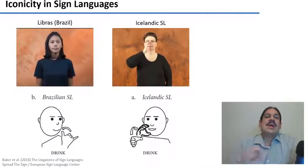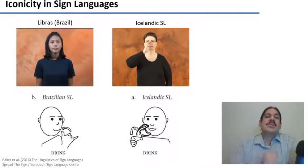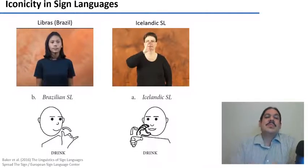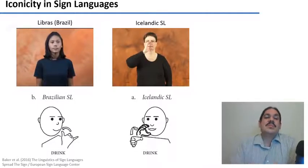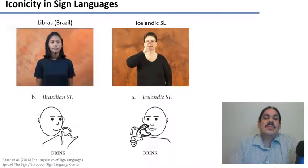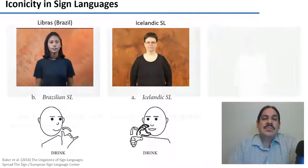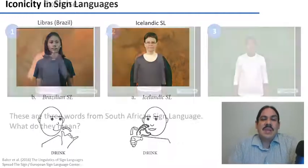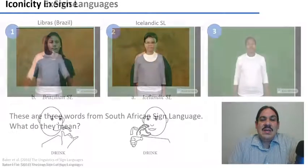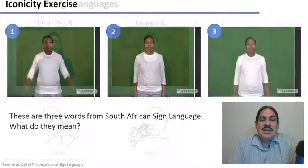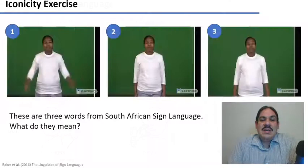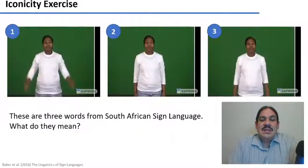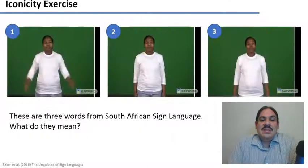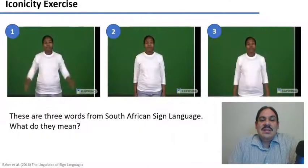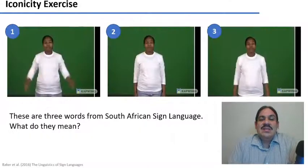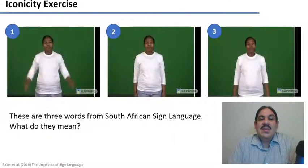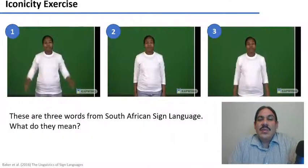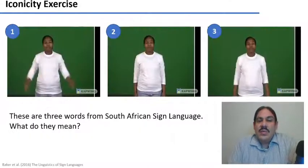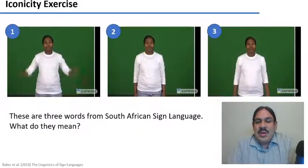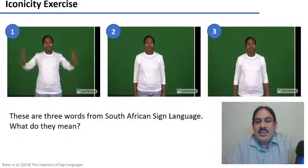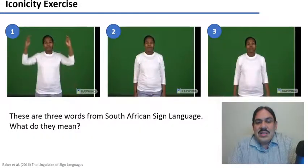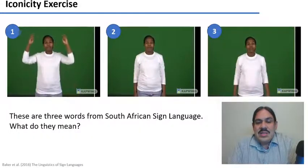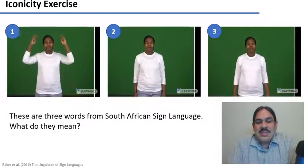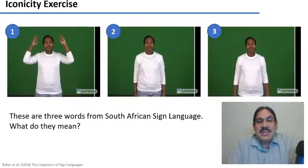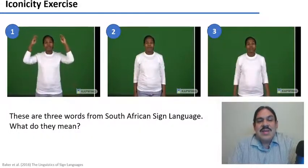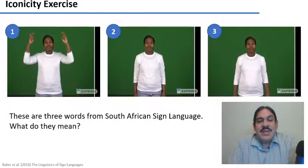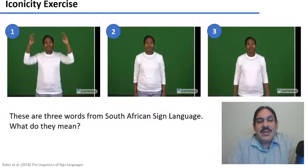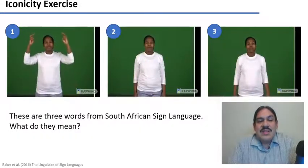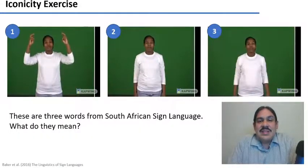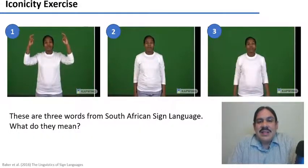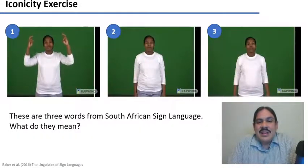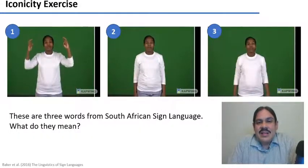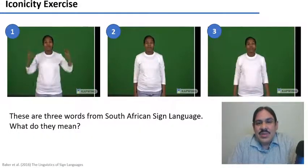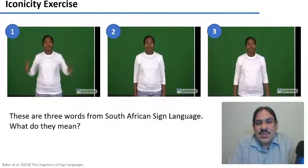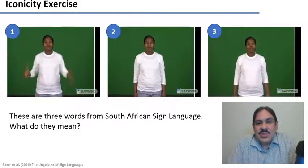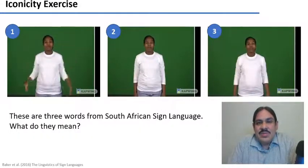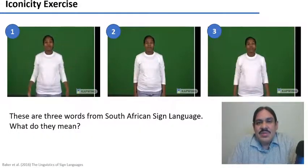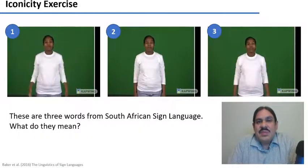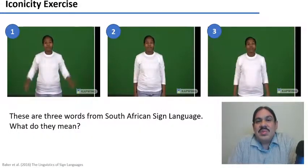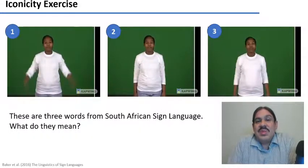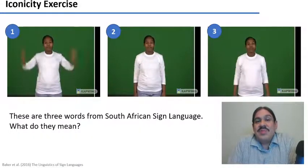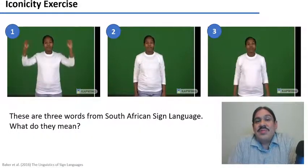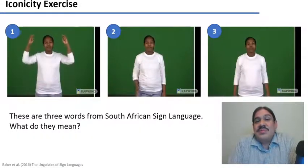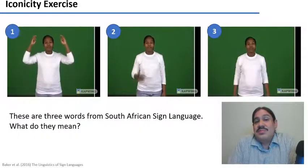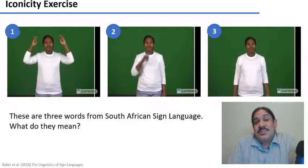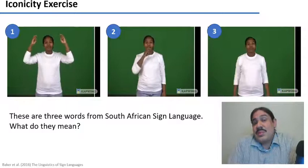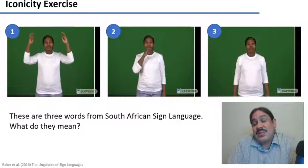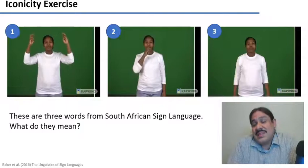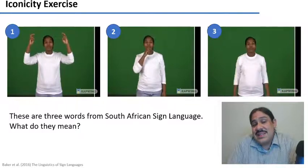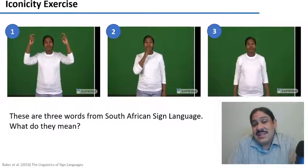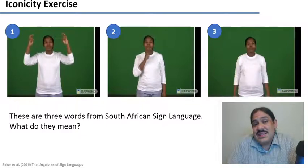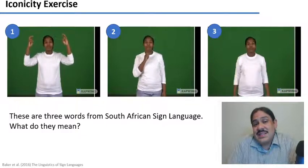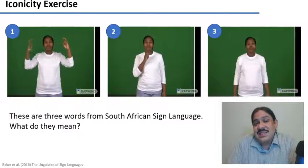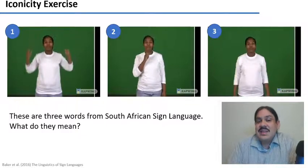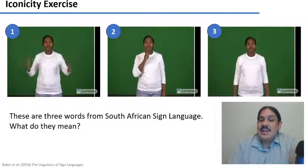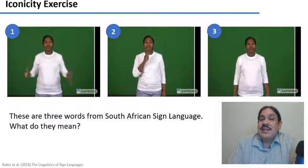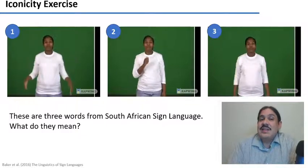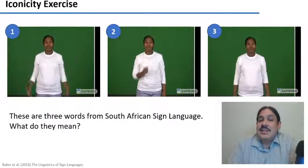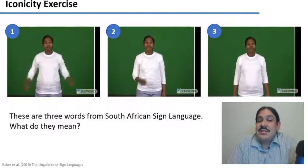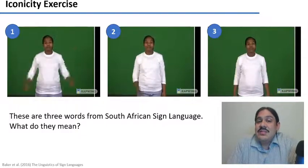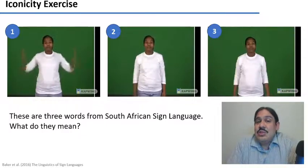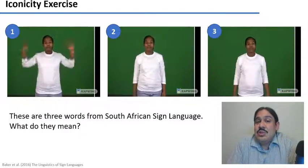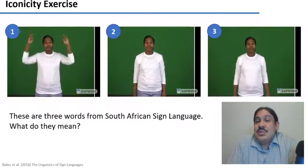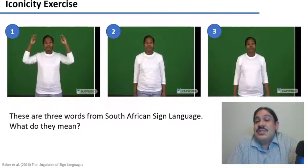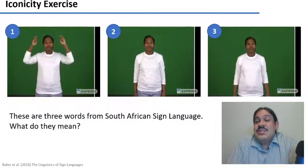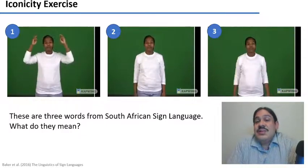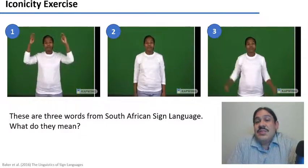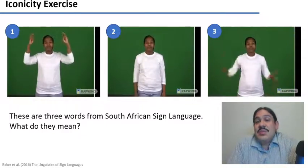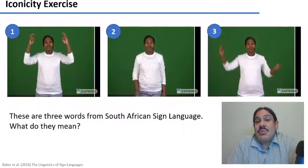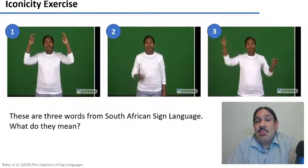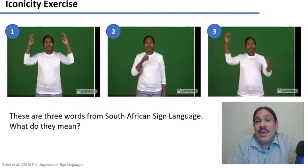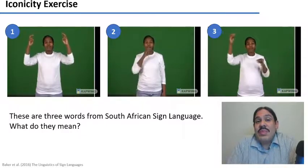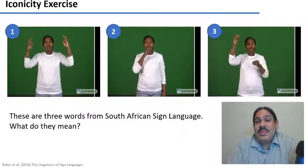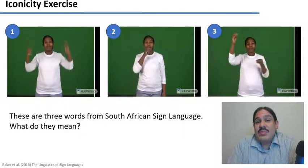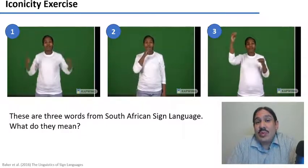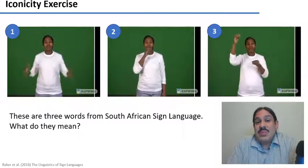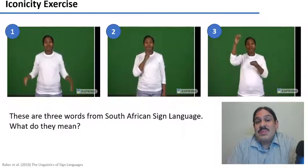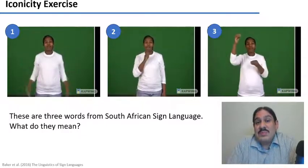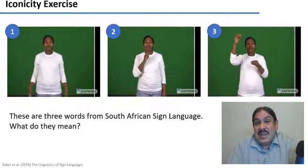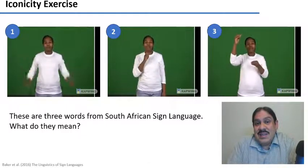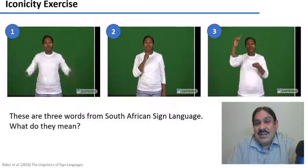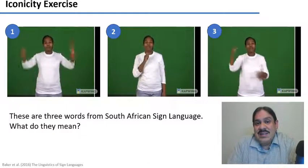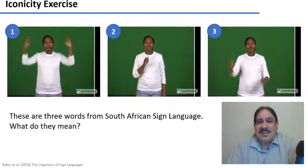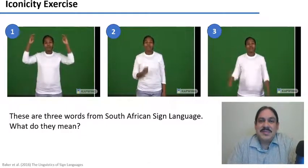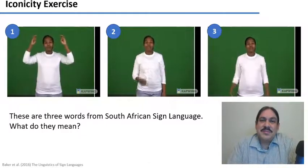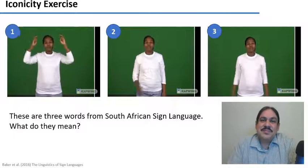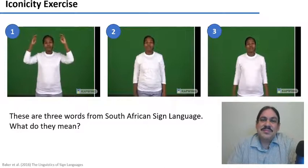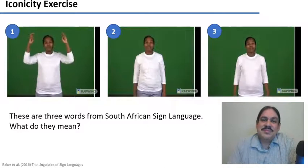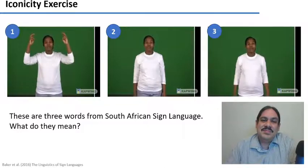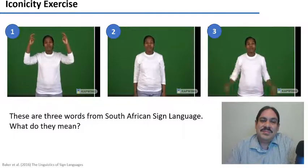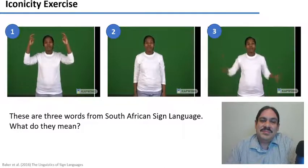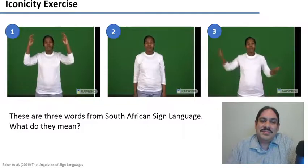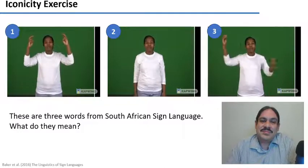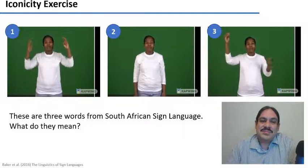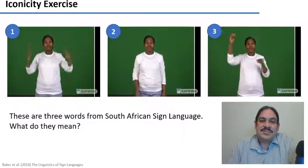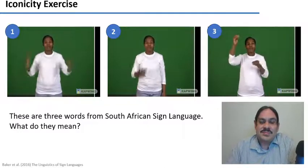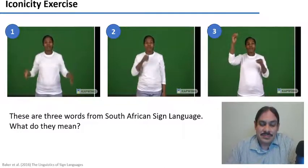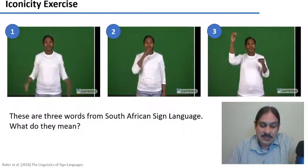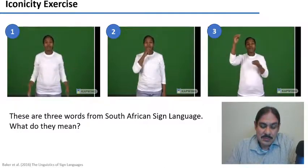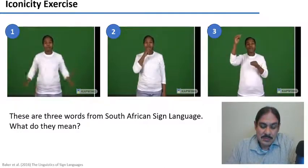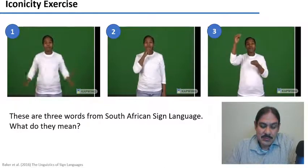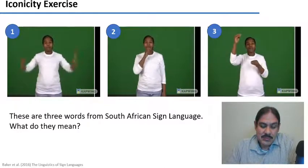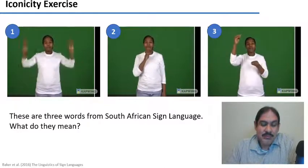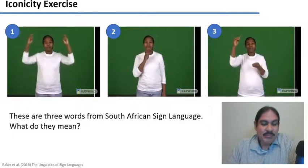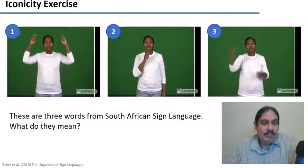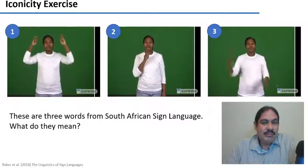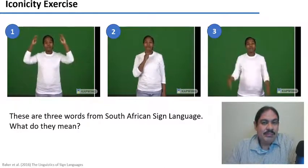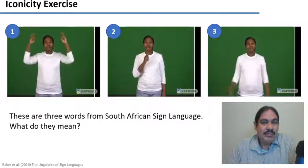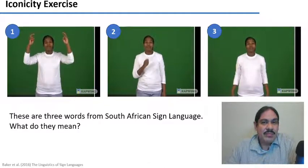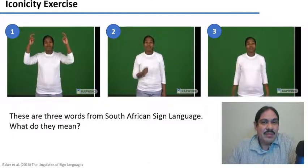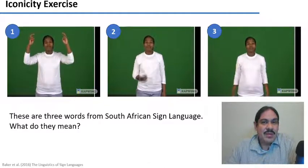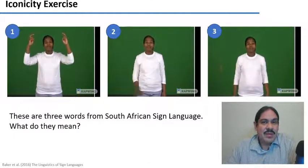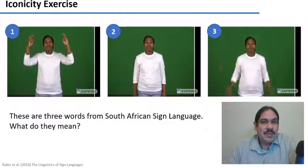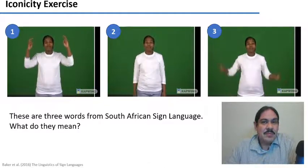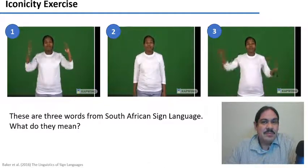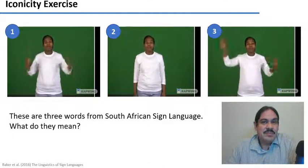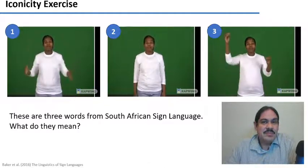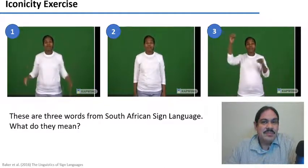you...please try to figure out what these